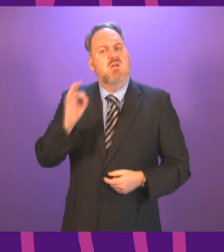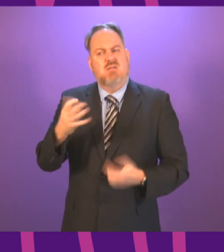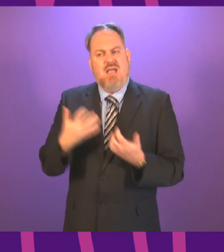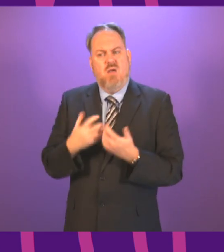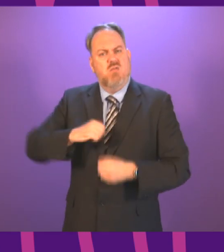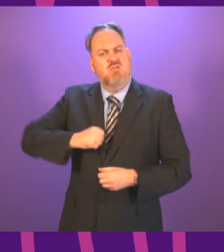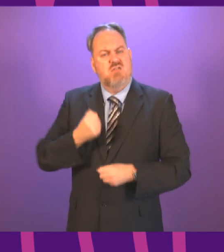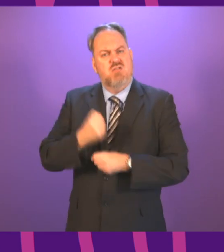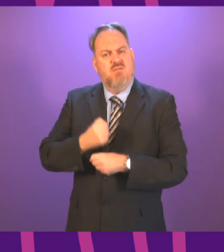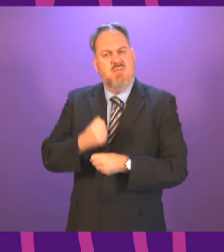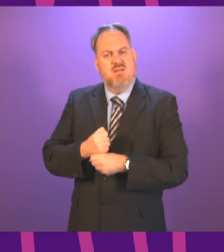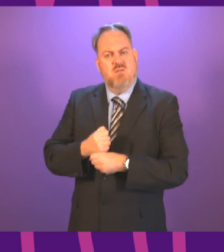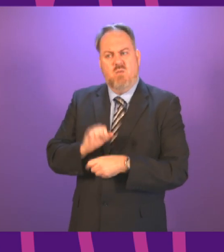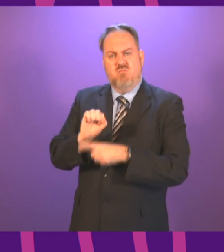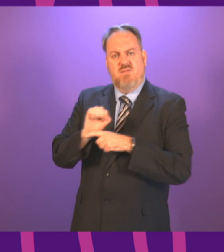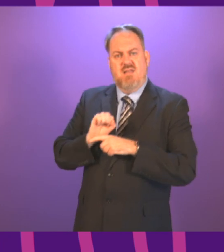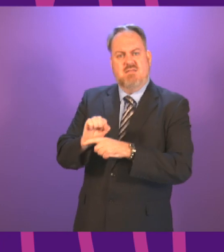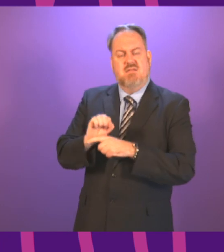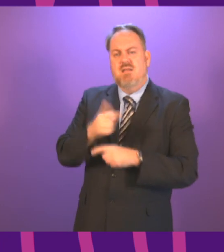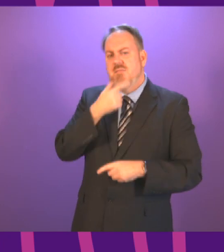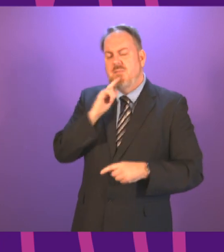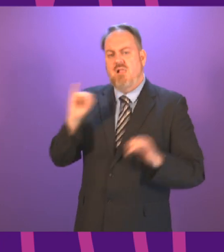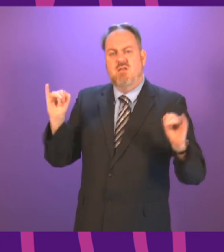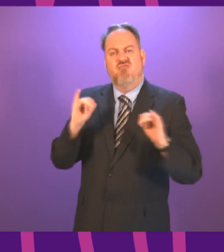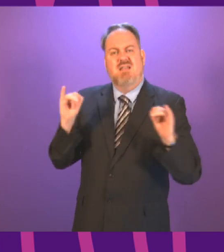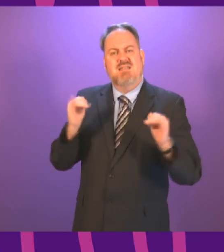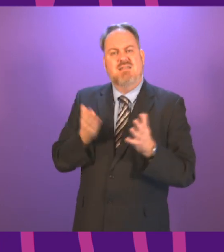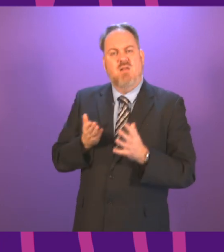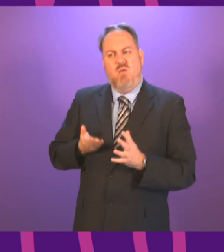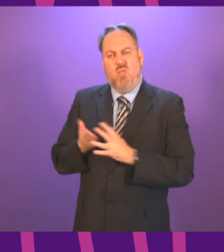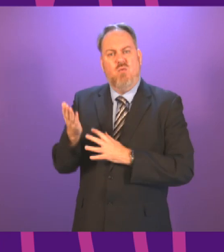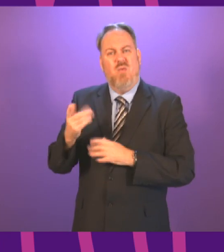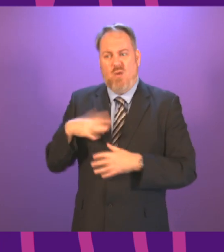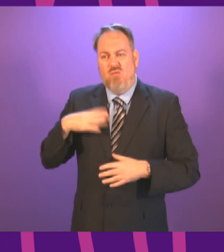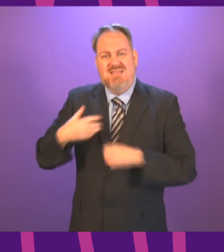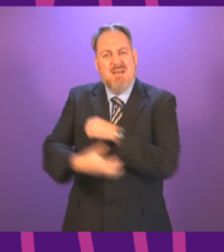Scottish Government will take to prevent a dental health crisis for people living in poverty in the coming months and years. (S5F-04525)